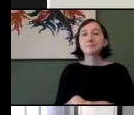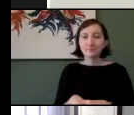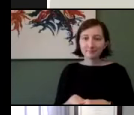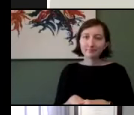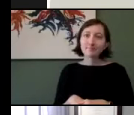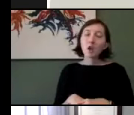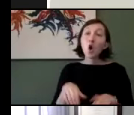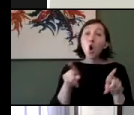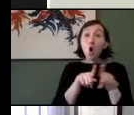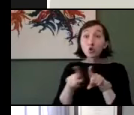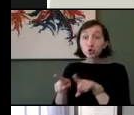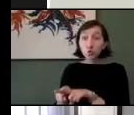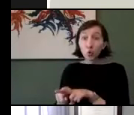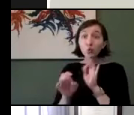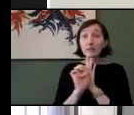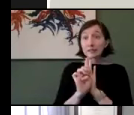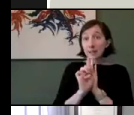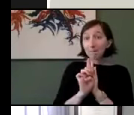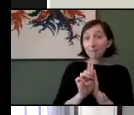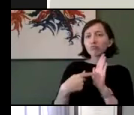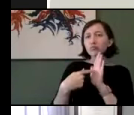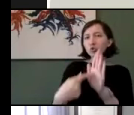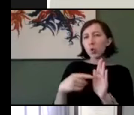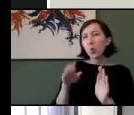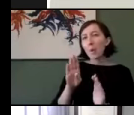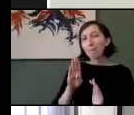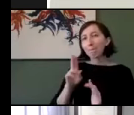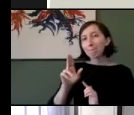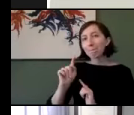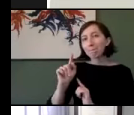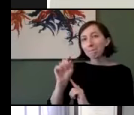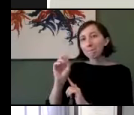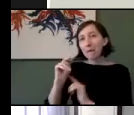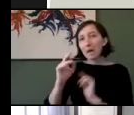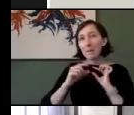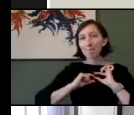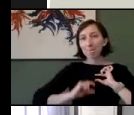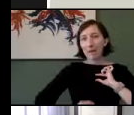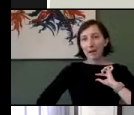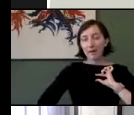also examples of the buttons. So attaching the ear loops to a head band—